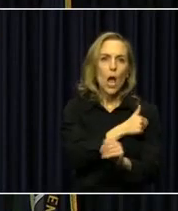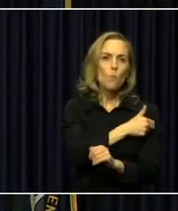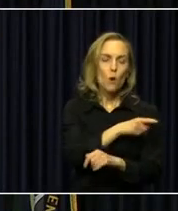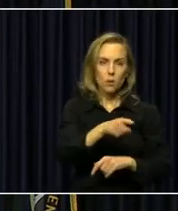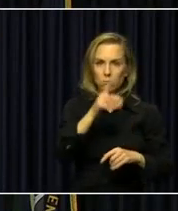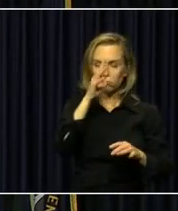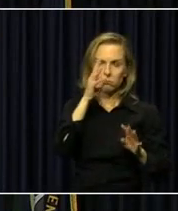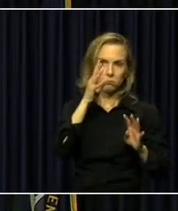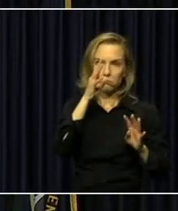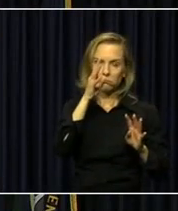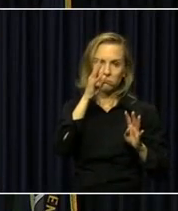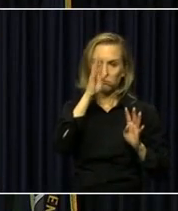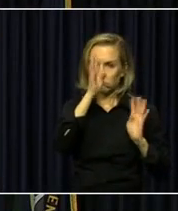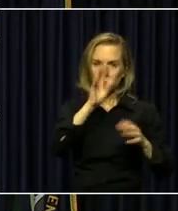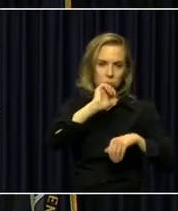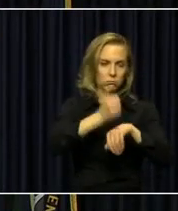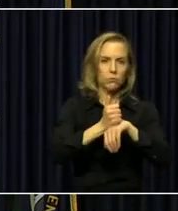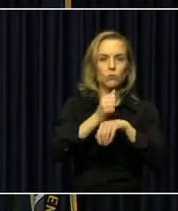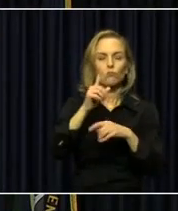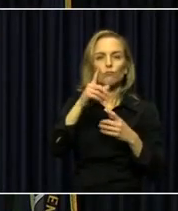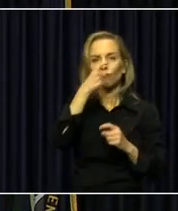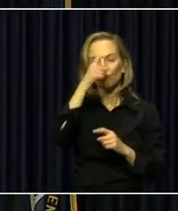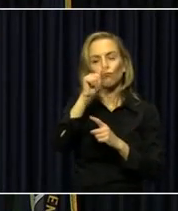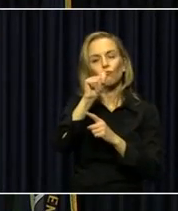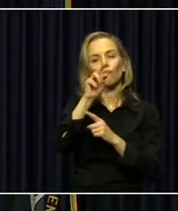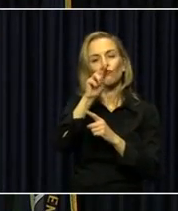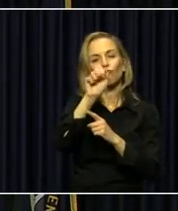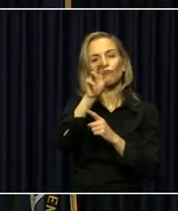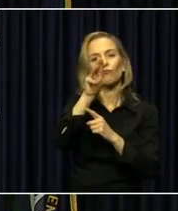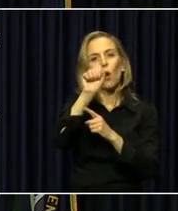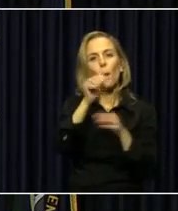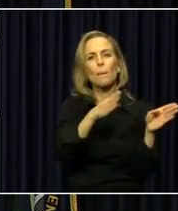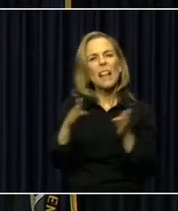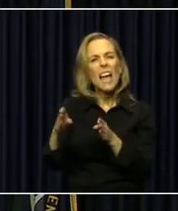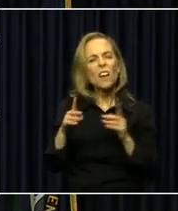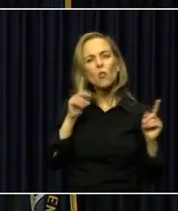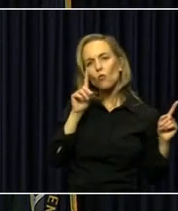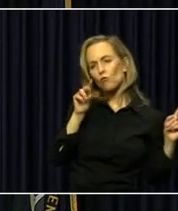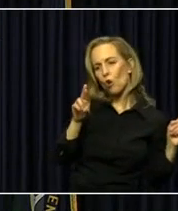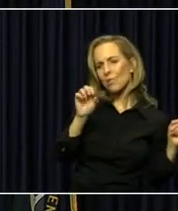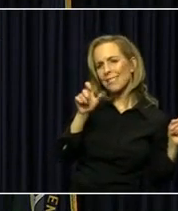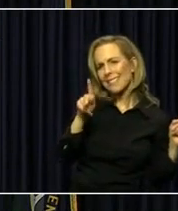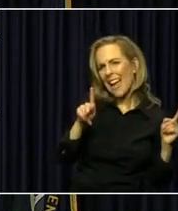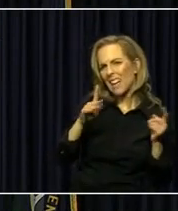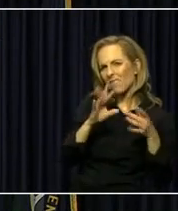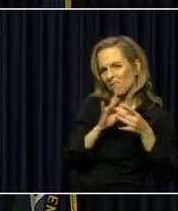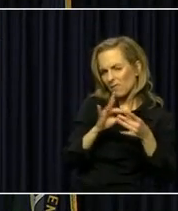GROUP IS PROVIDING. SO THESE ARE THE THINGS THAT